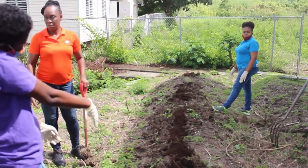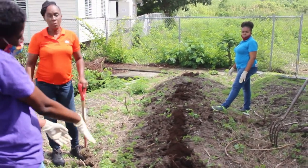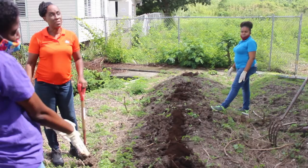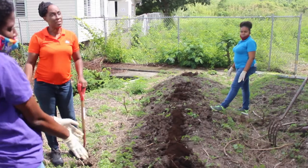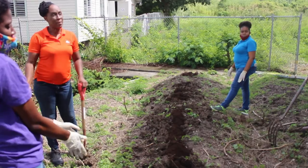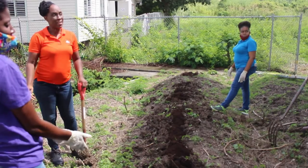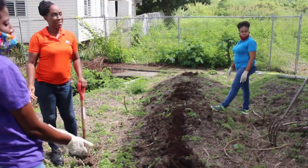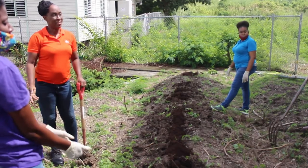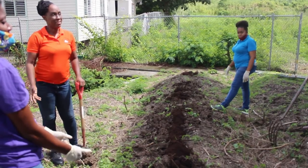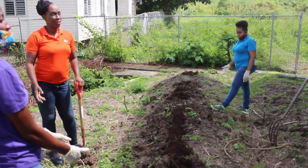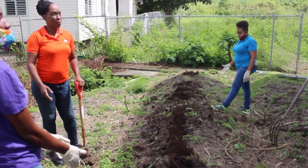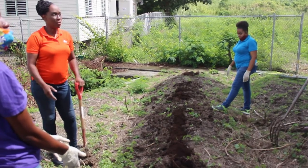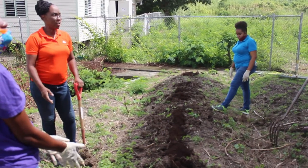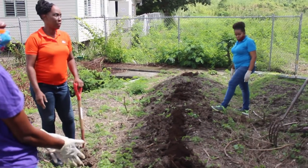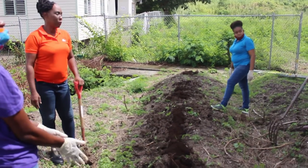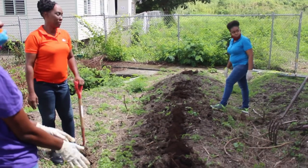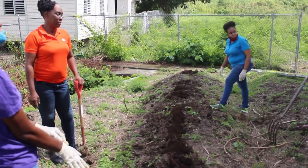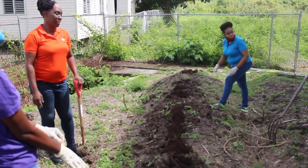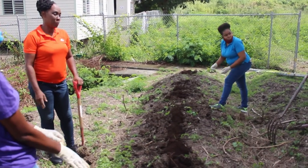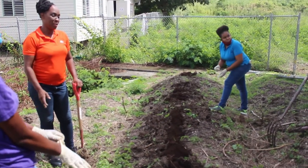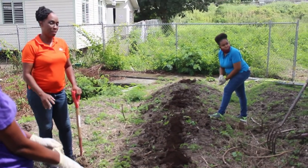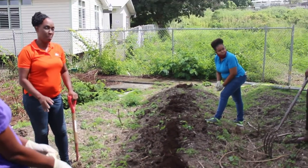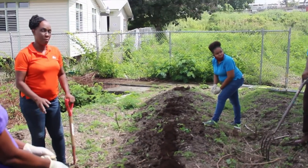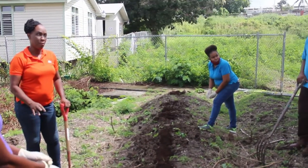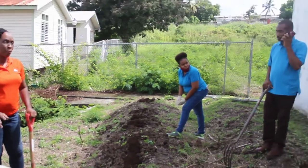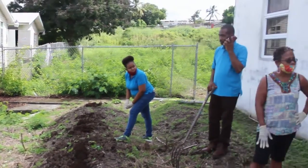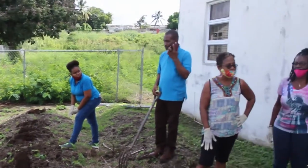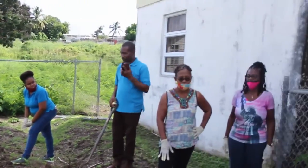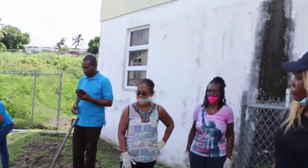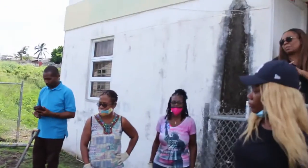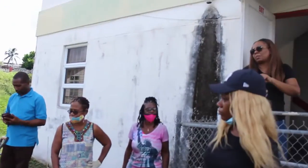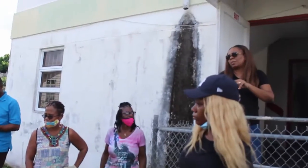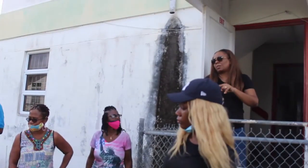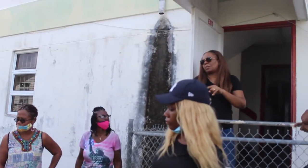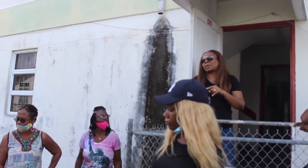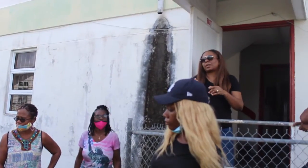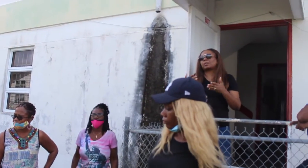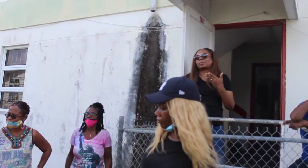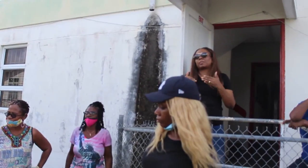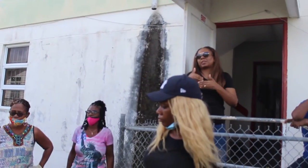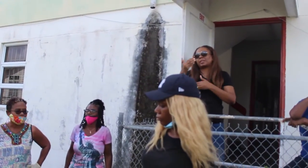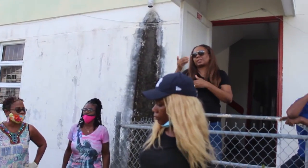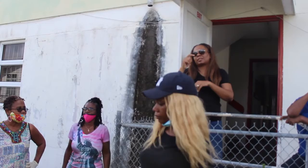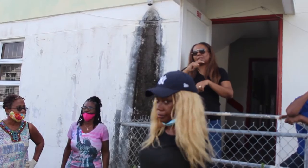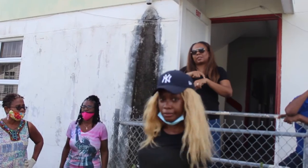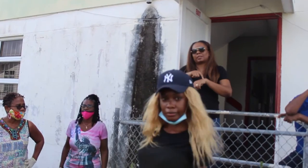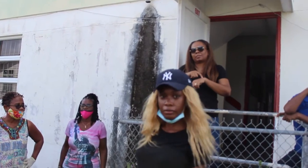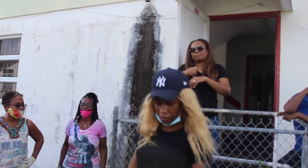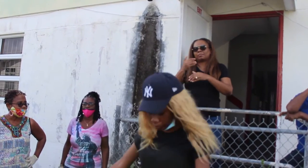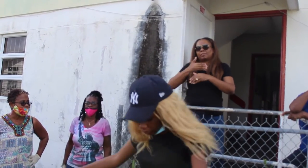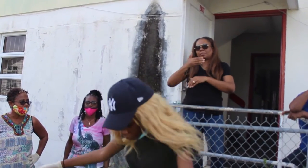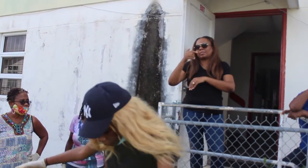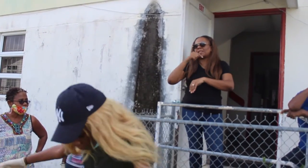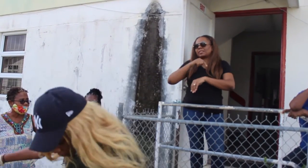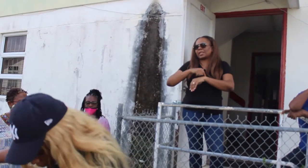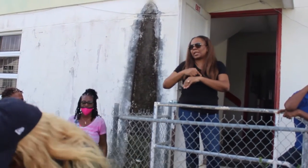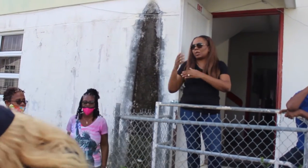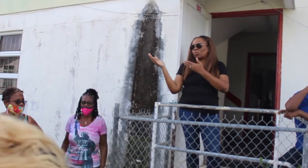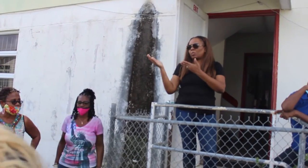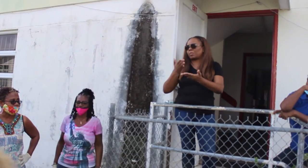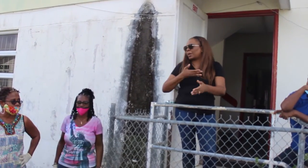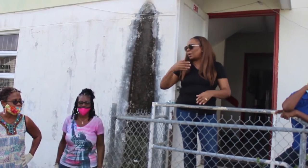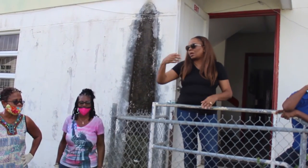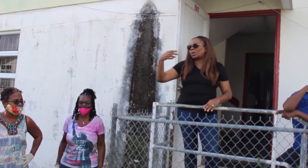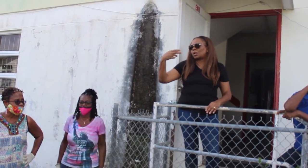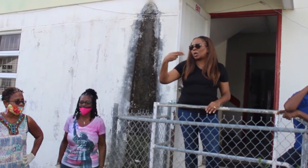there's a still plan what i'm trying to do is see if you can come back